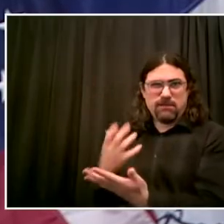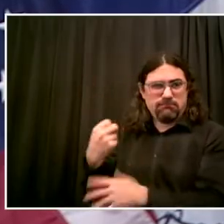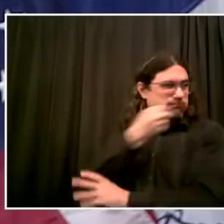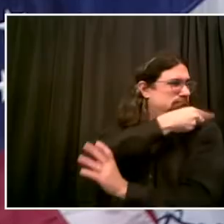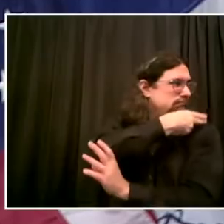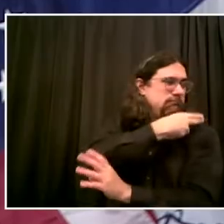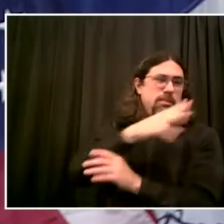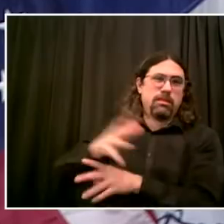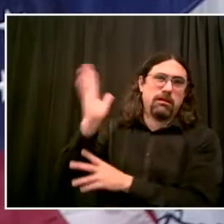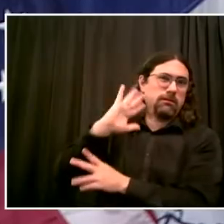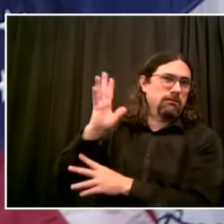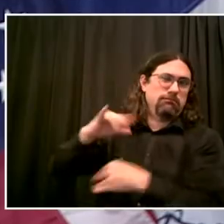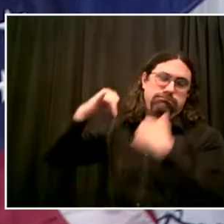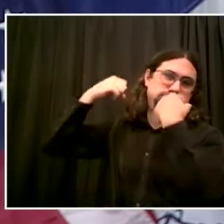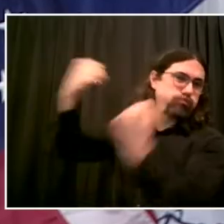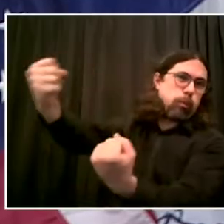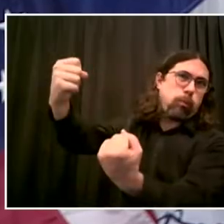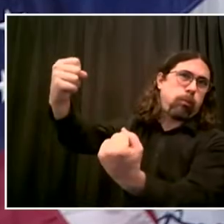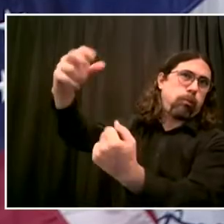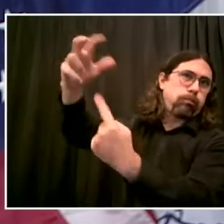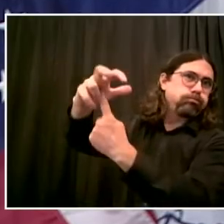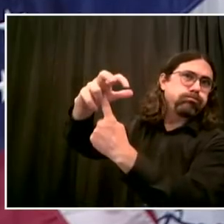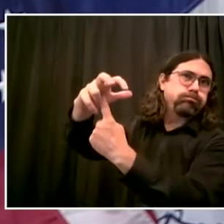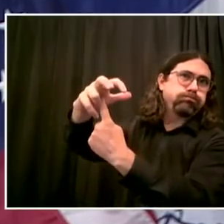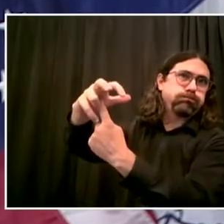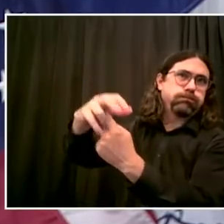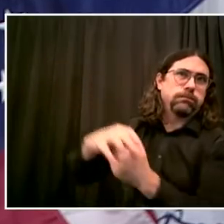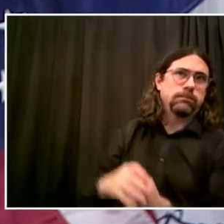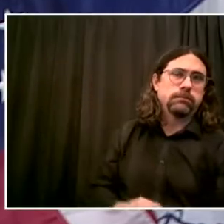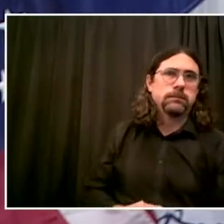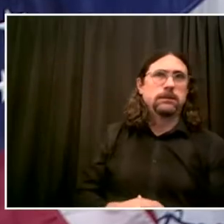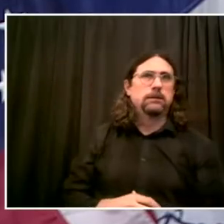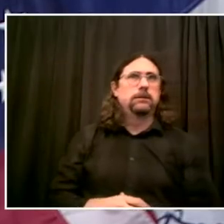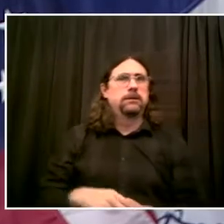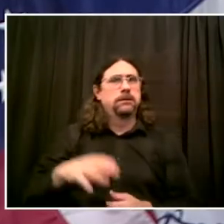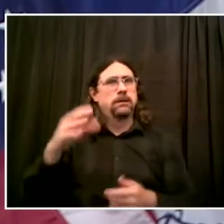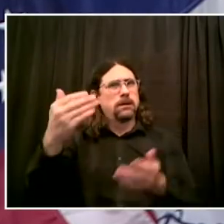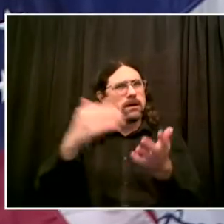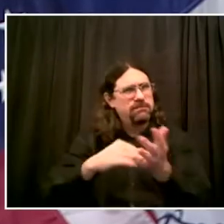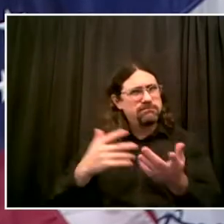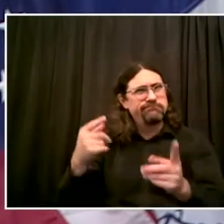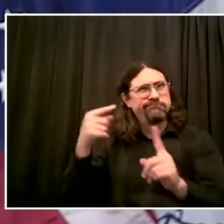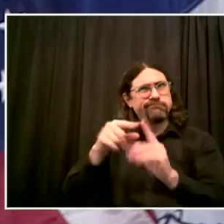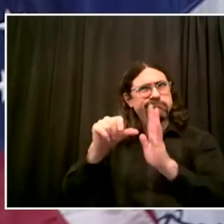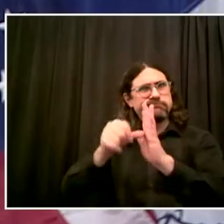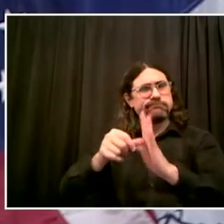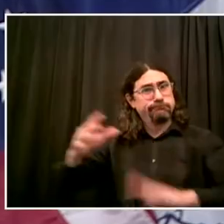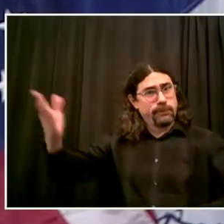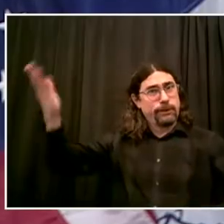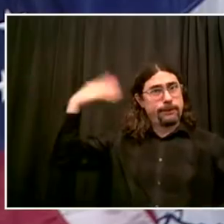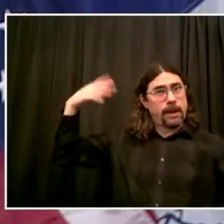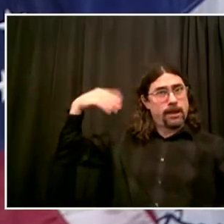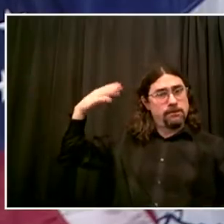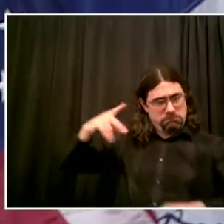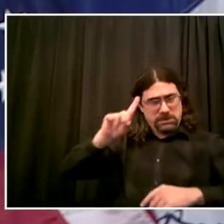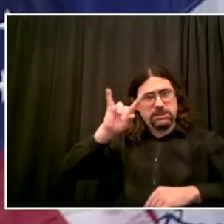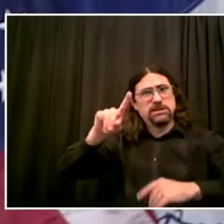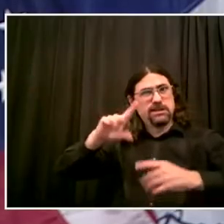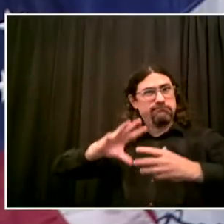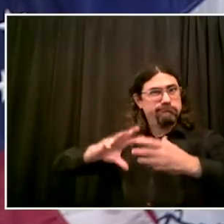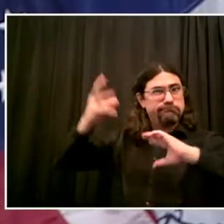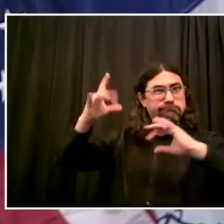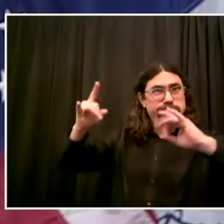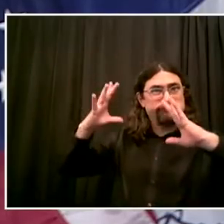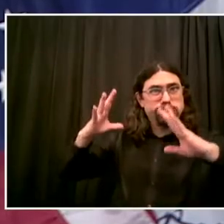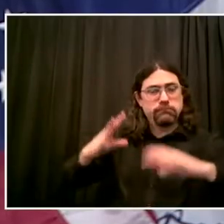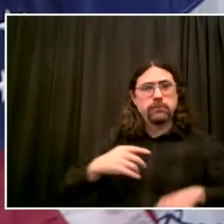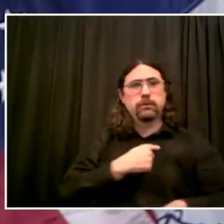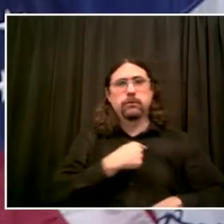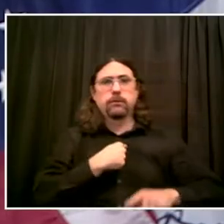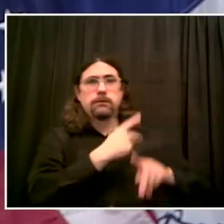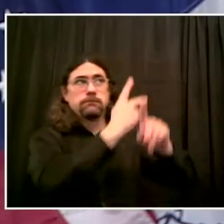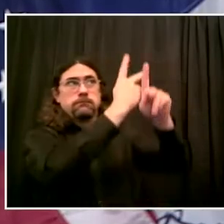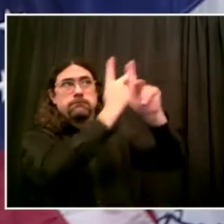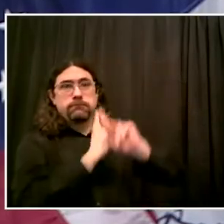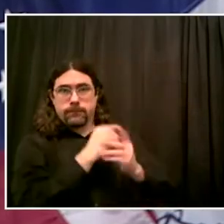AGO ON 9/11 BUT